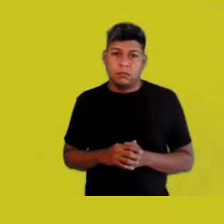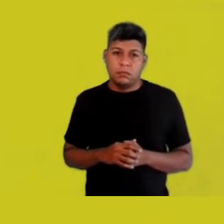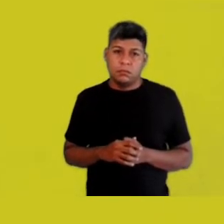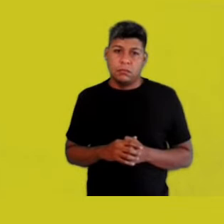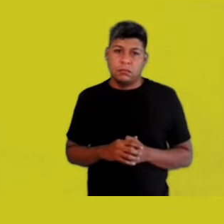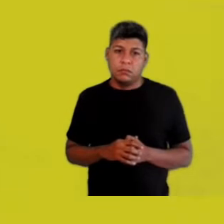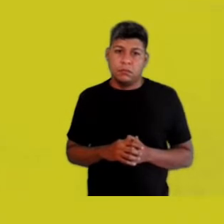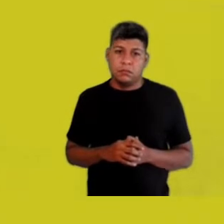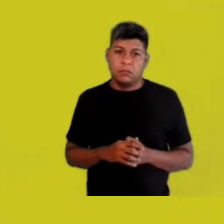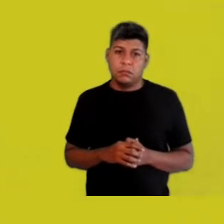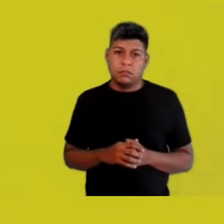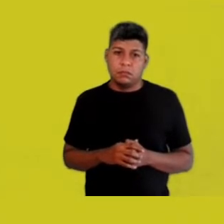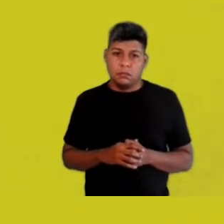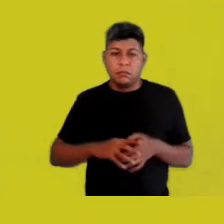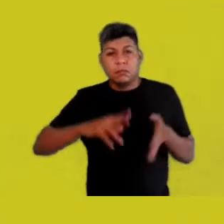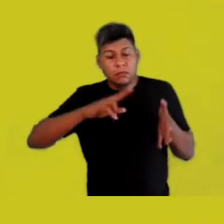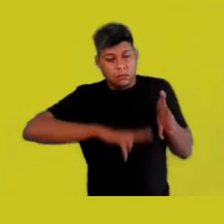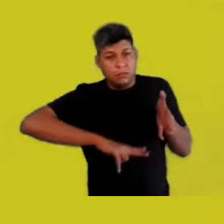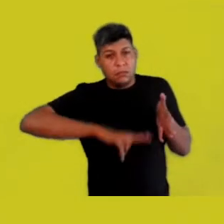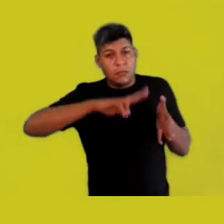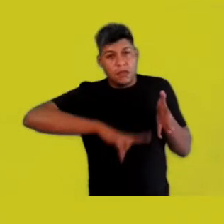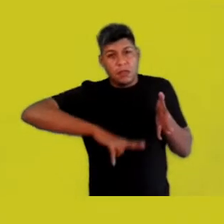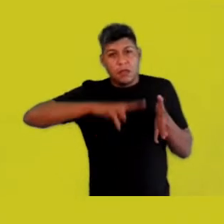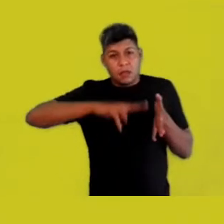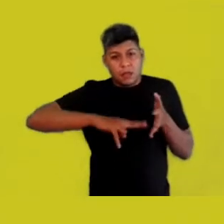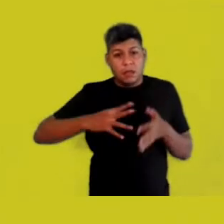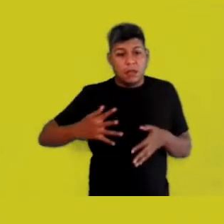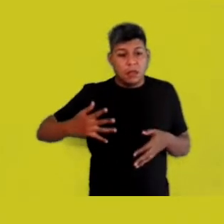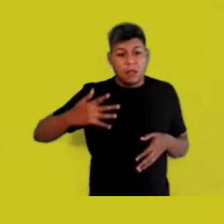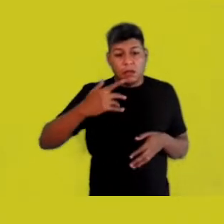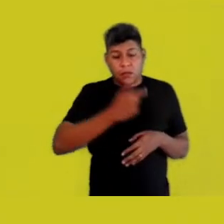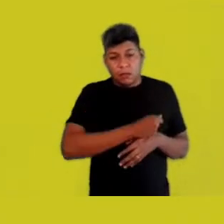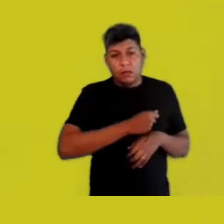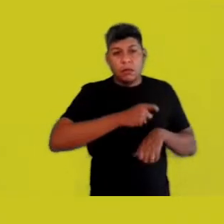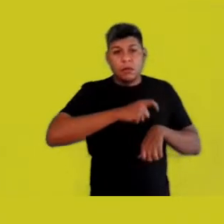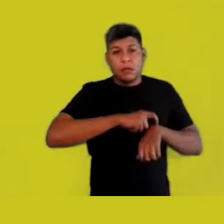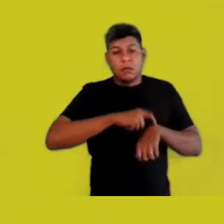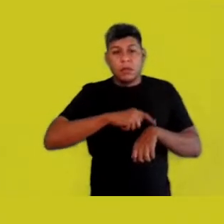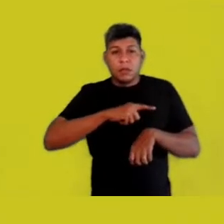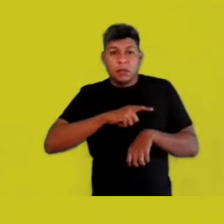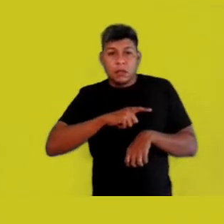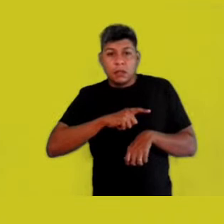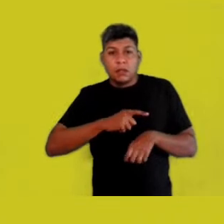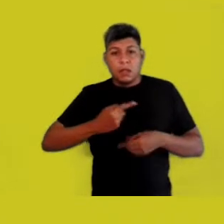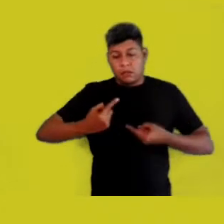I’m going to read an excerpt by Franco Berardi which I find very beautiful, and at the same time presents questions to our discussion.